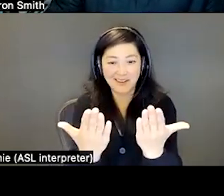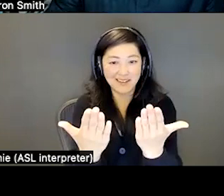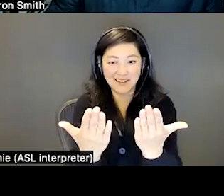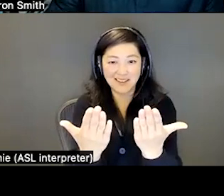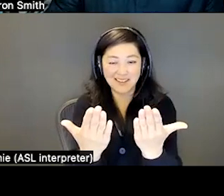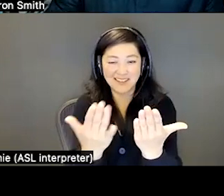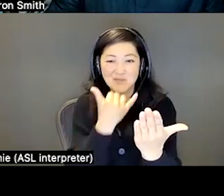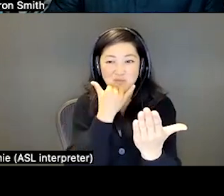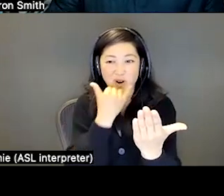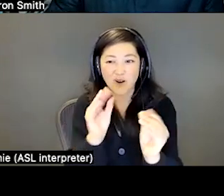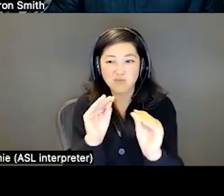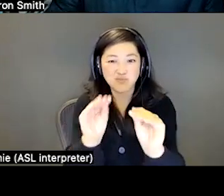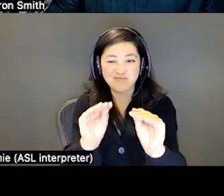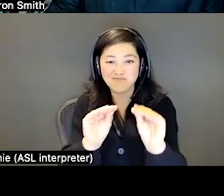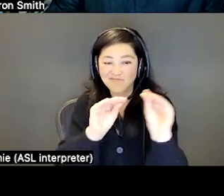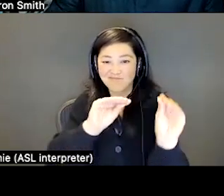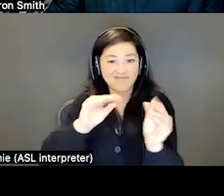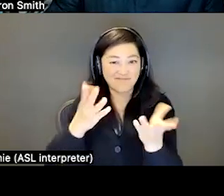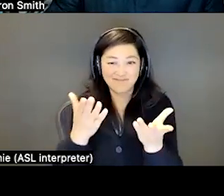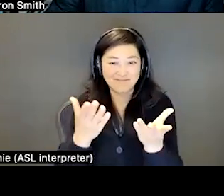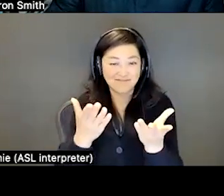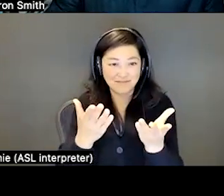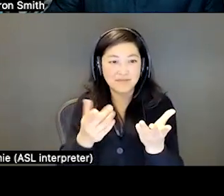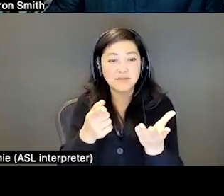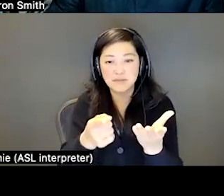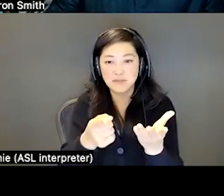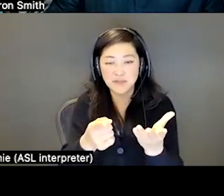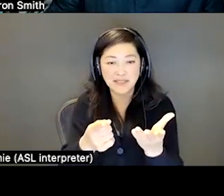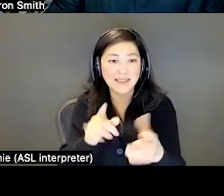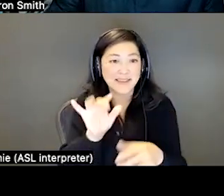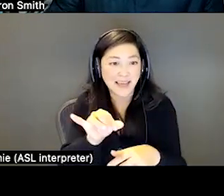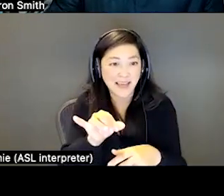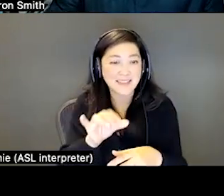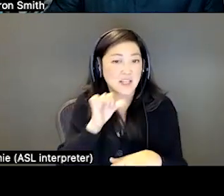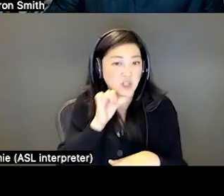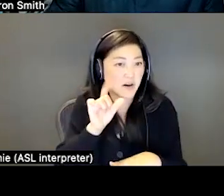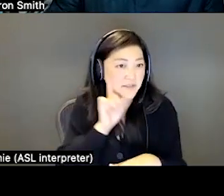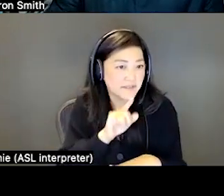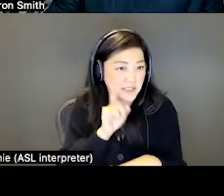yet I've got "Tinker Tailor Soldier Spy" here and a book by Heather Morris as well.